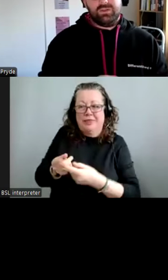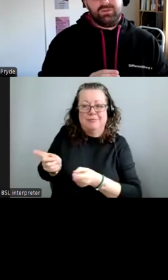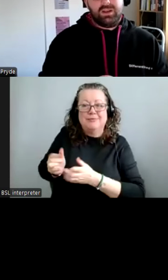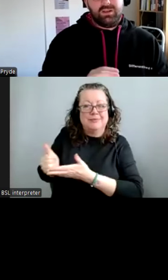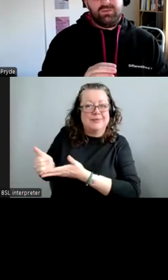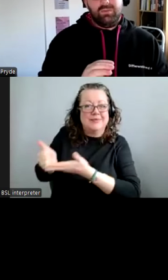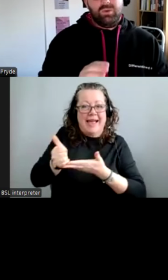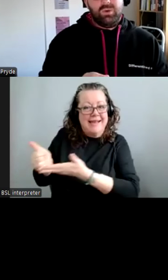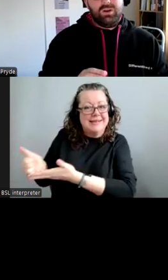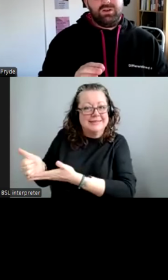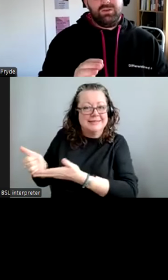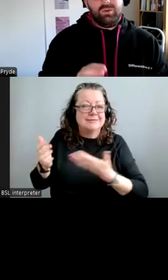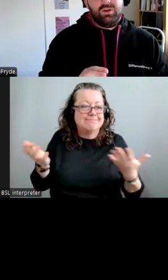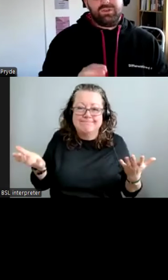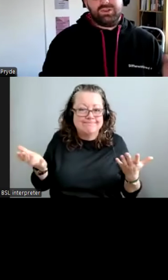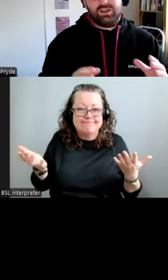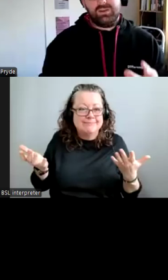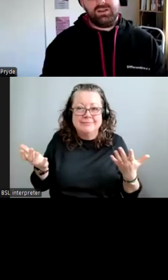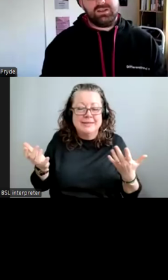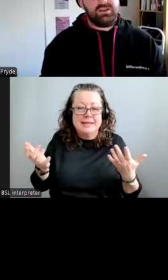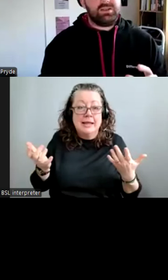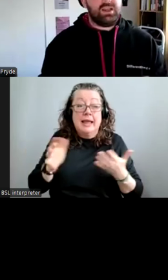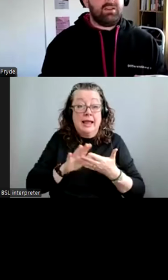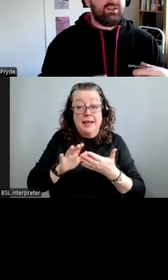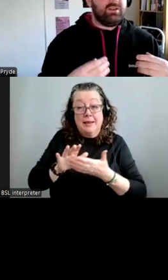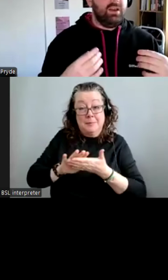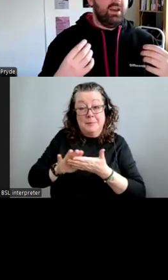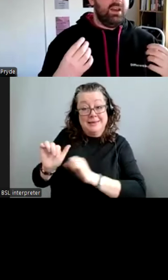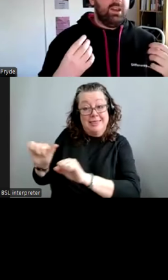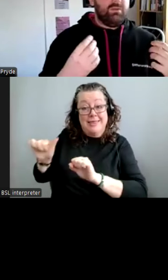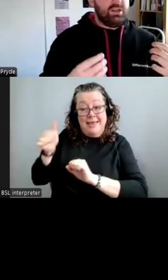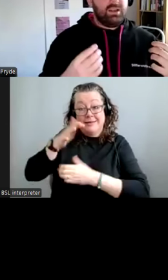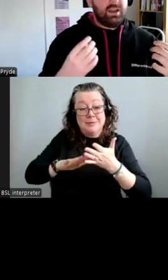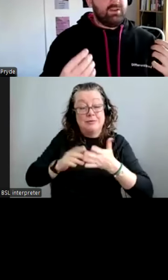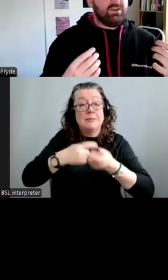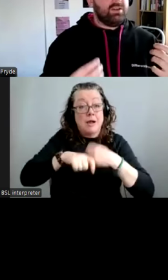through more frustrating experiences because they have to read everything